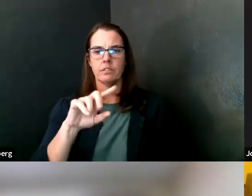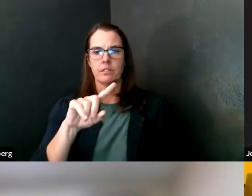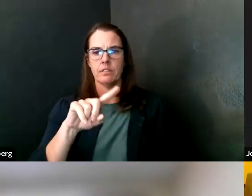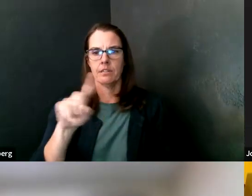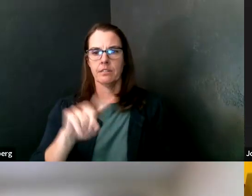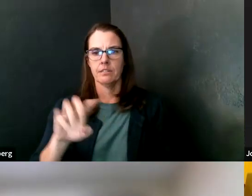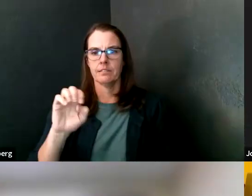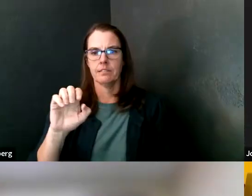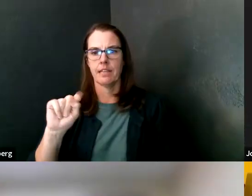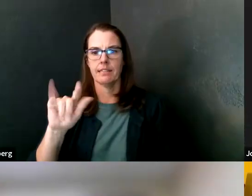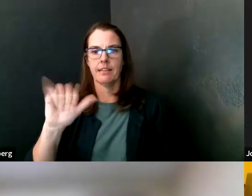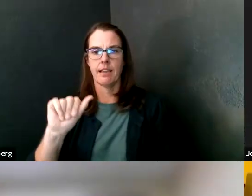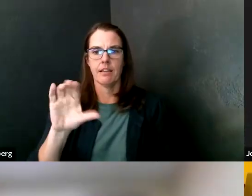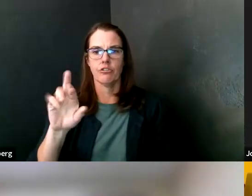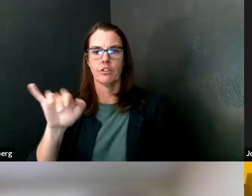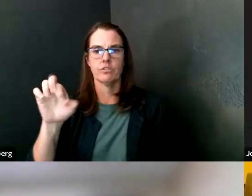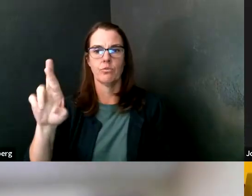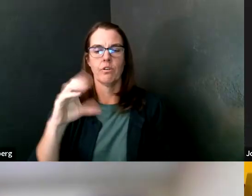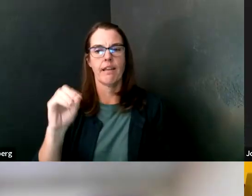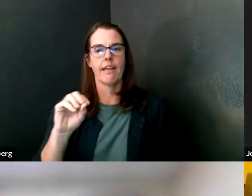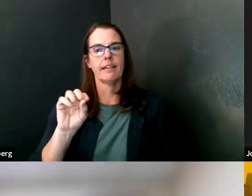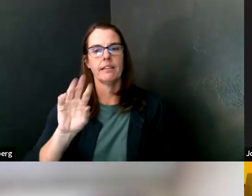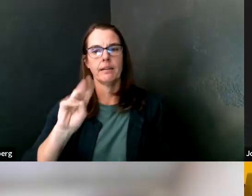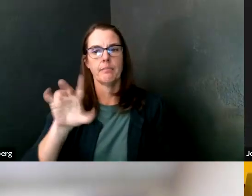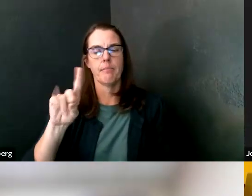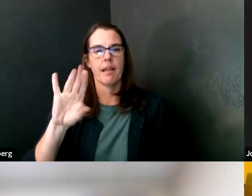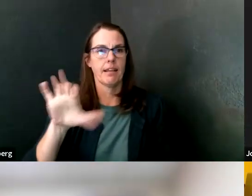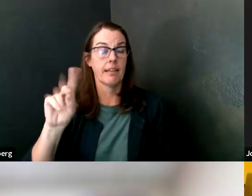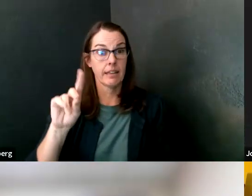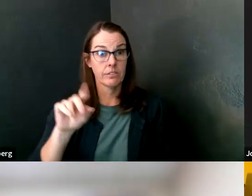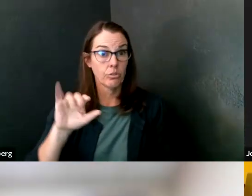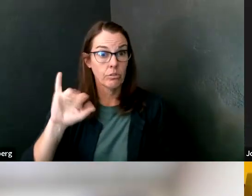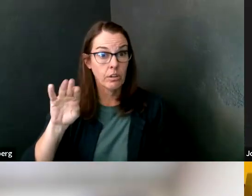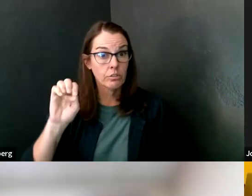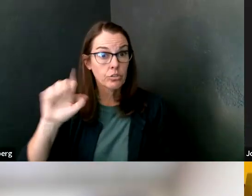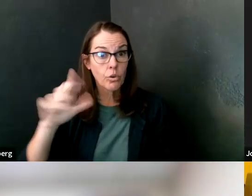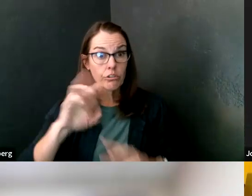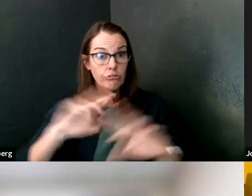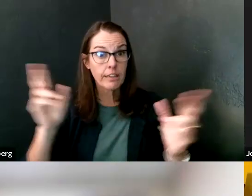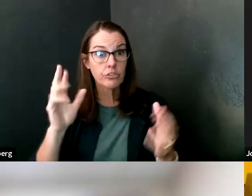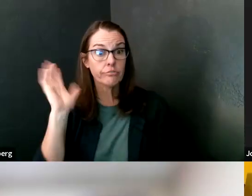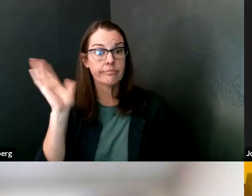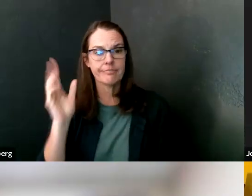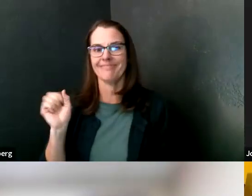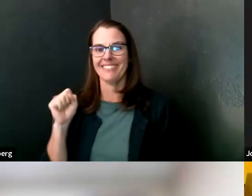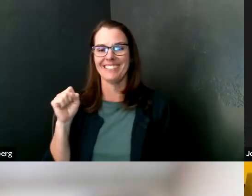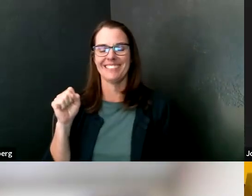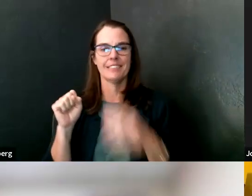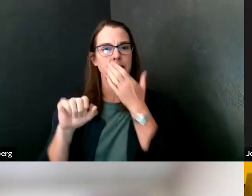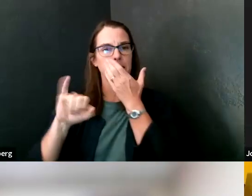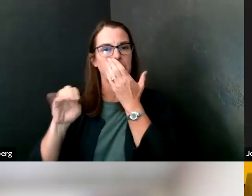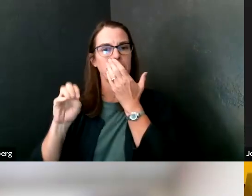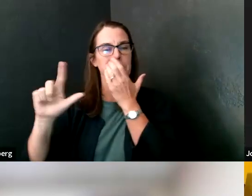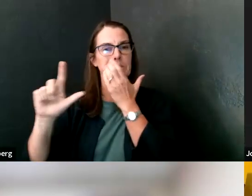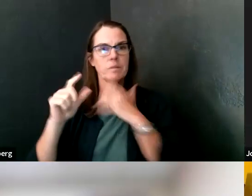So, is Joel um queued up to talk? Yes, Joel should be able to Joel,